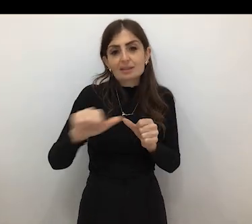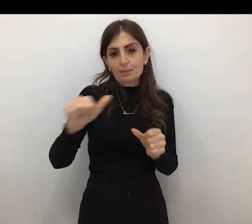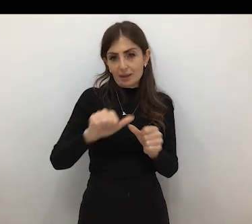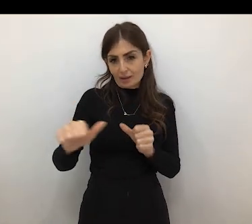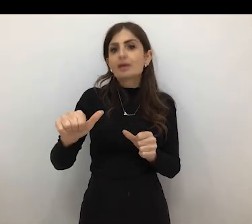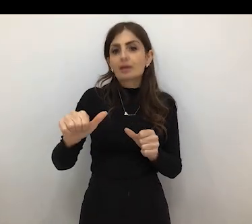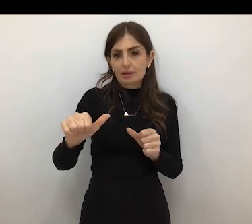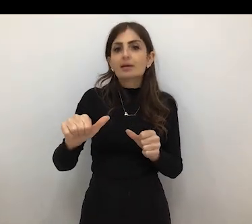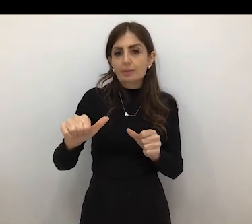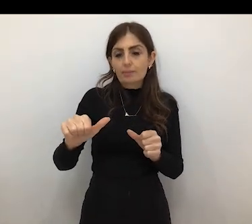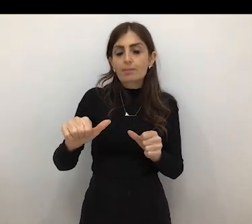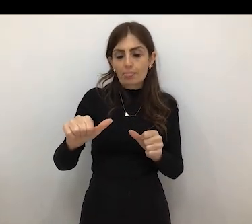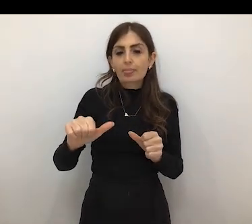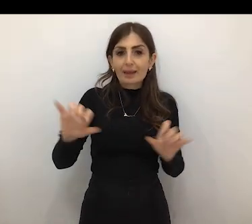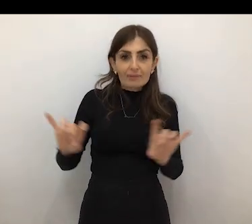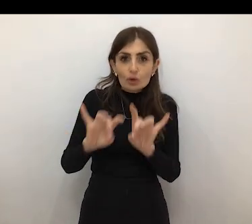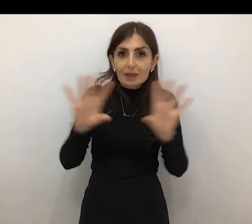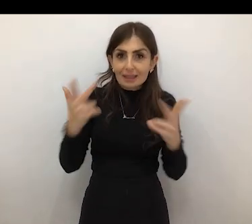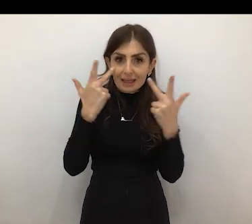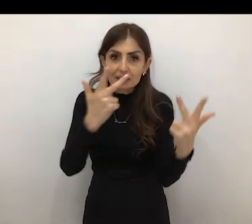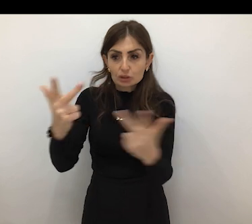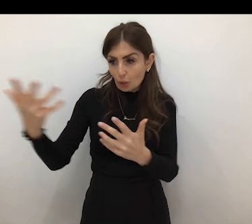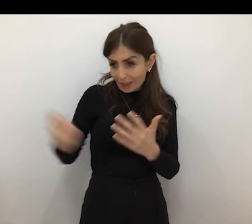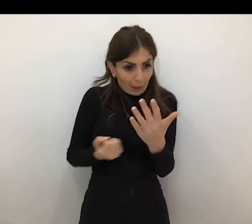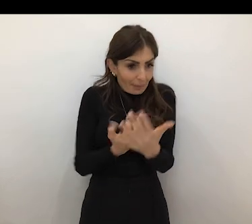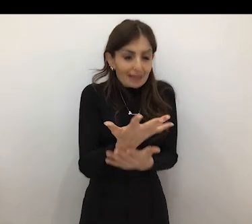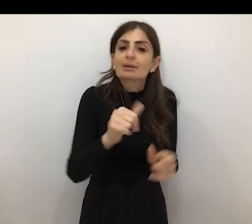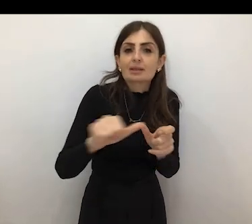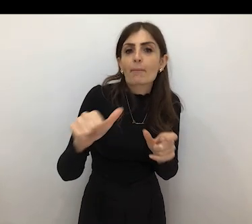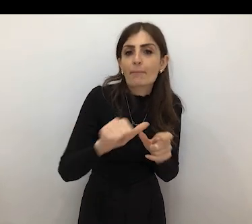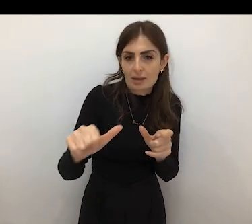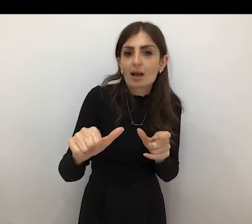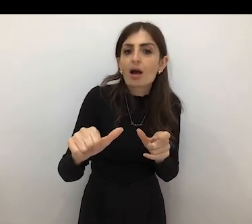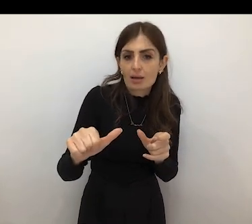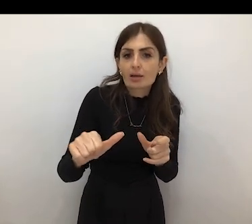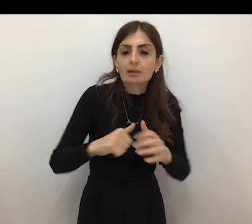be stronger if you give clear, concise details of your income and expenses. The example that we have